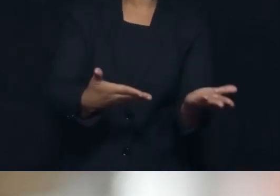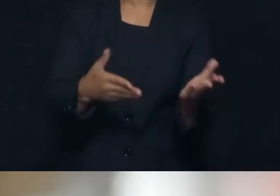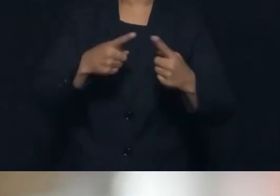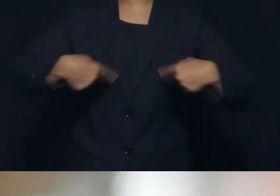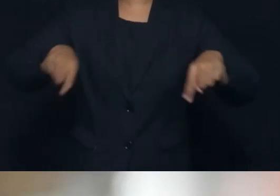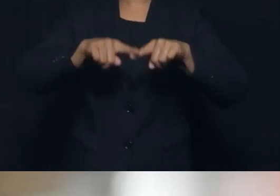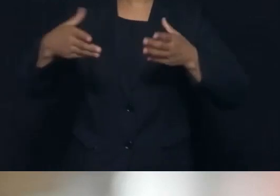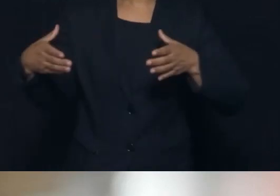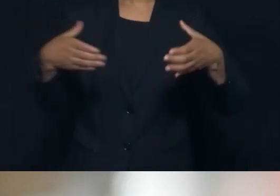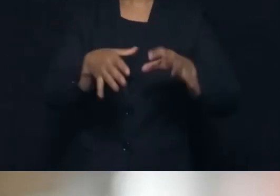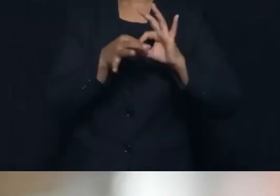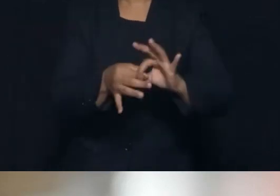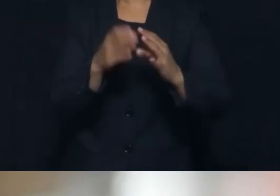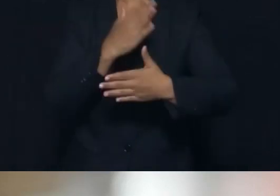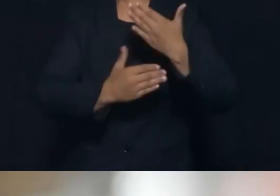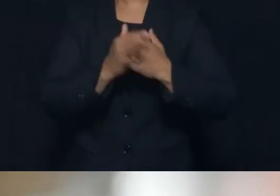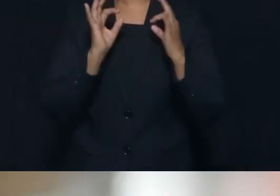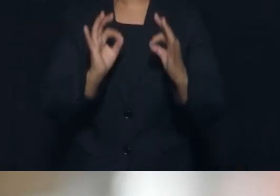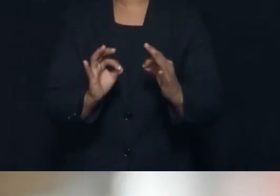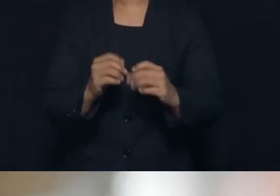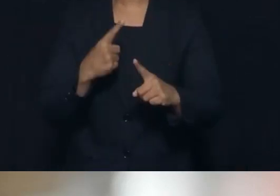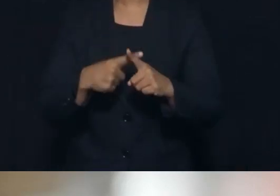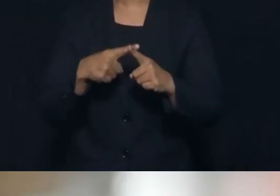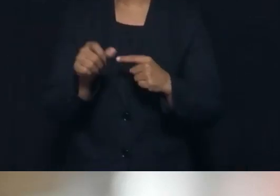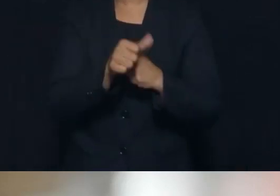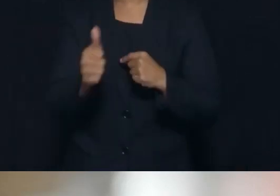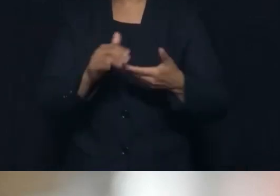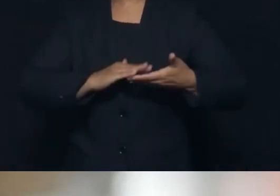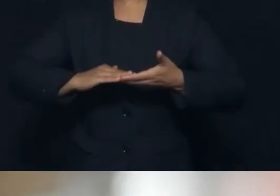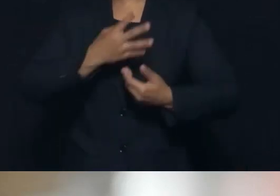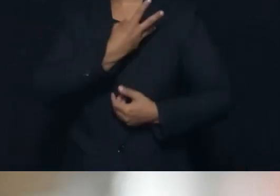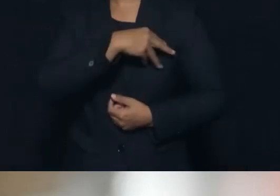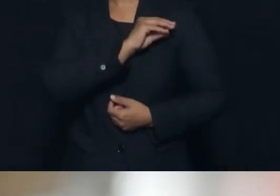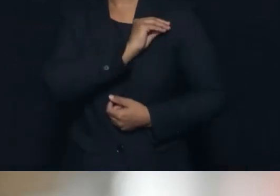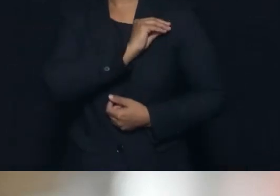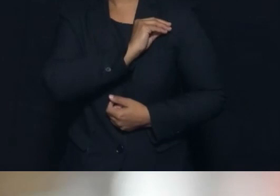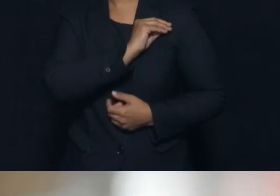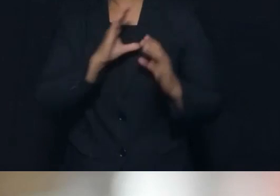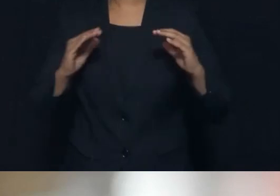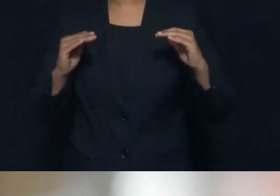Now we have in the centre 34 expert from the 27 member states.